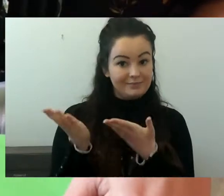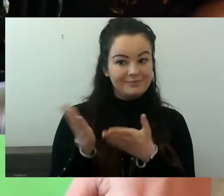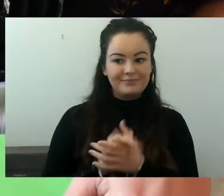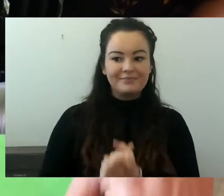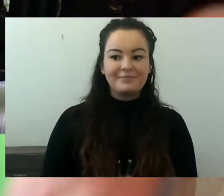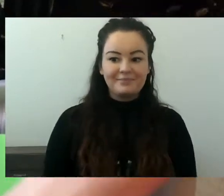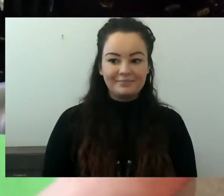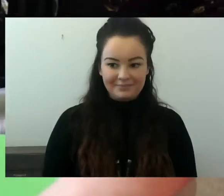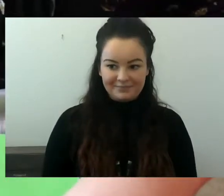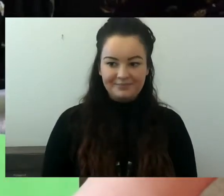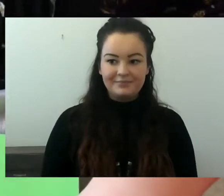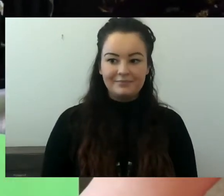There we go